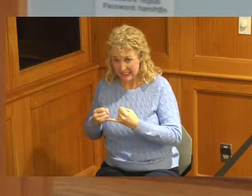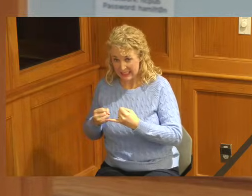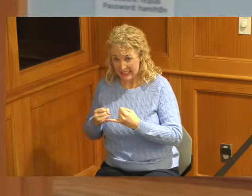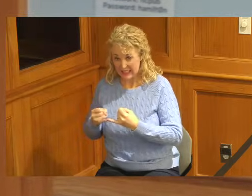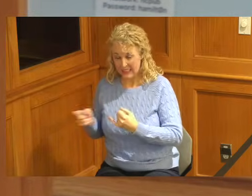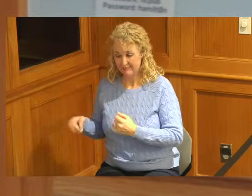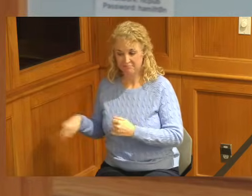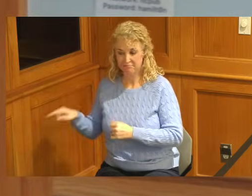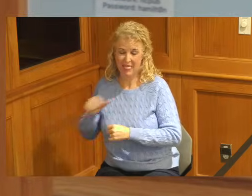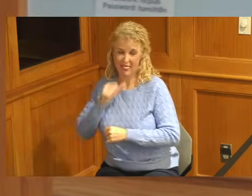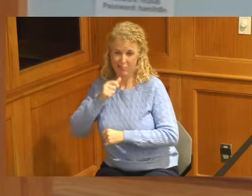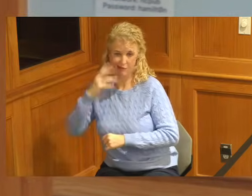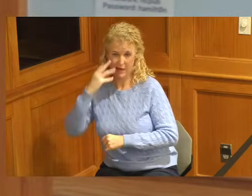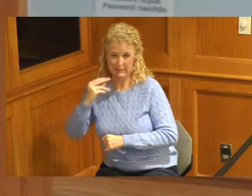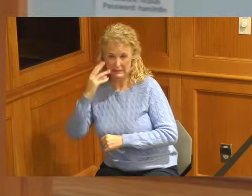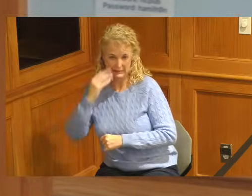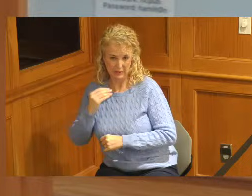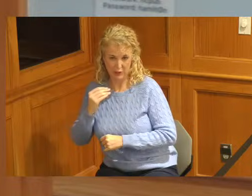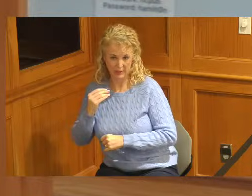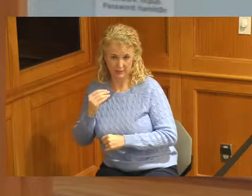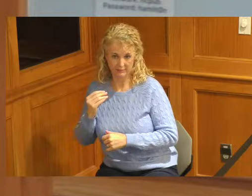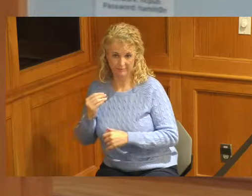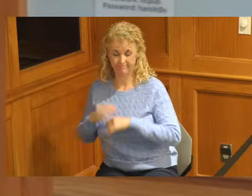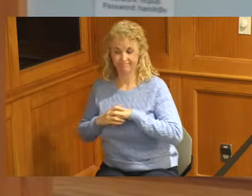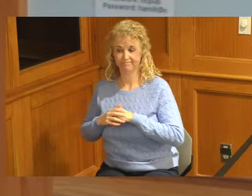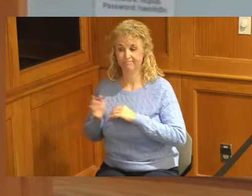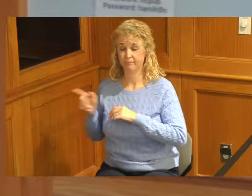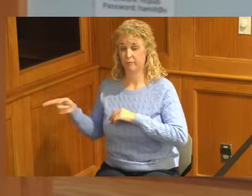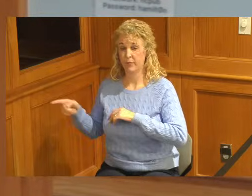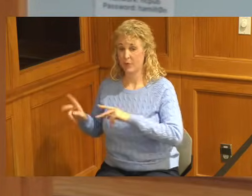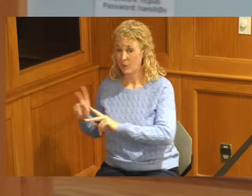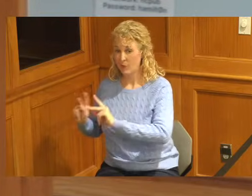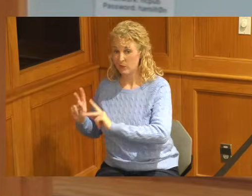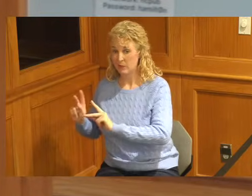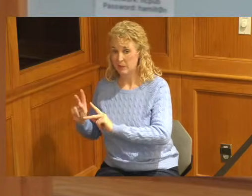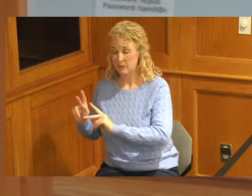whatever the nuts and bolts are. It's just like they don't know how will this go with a